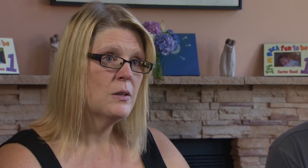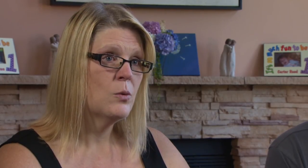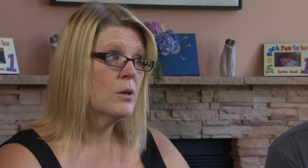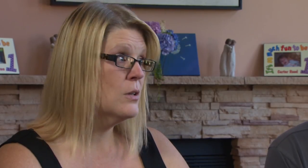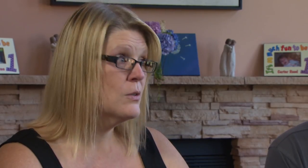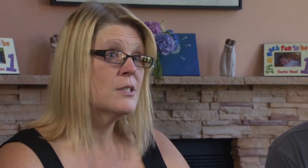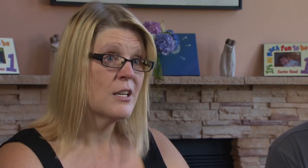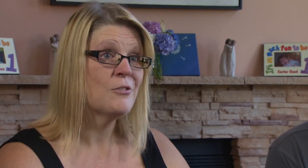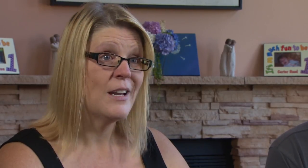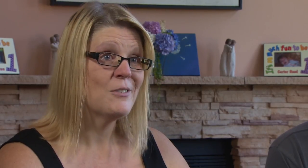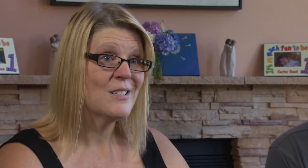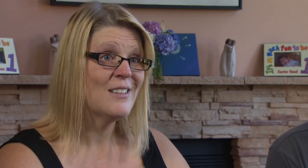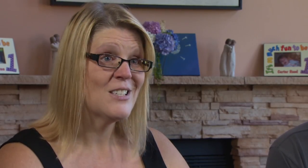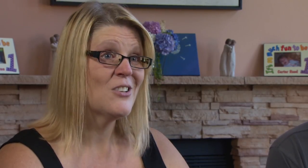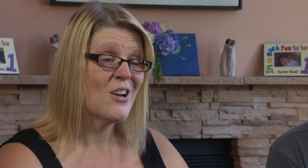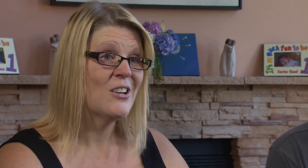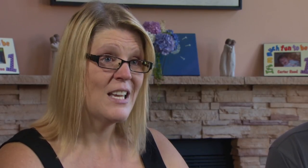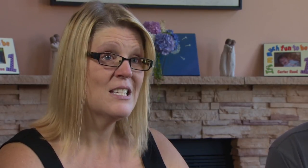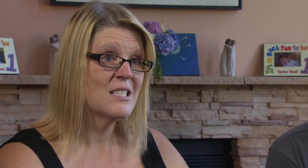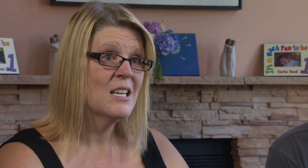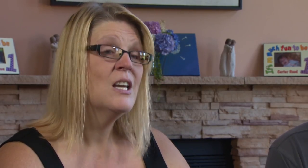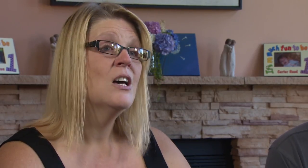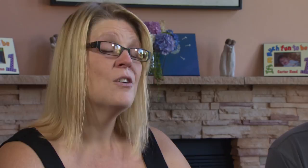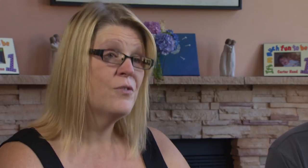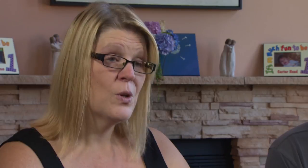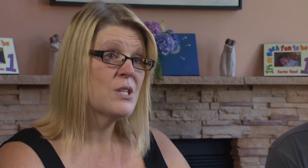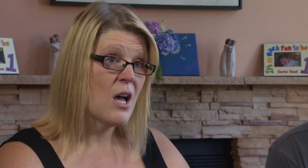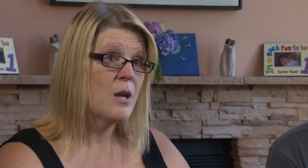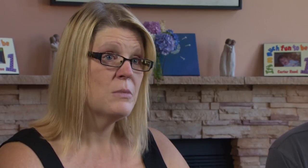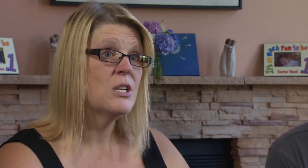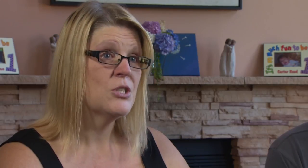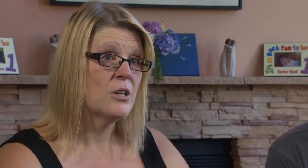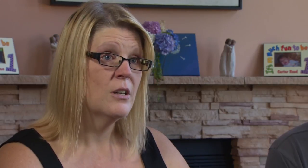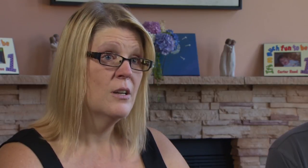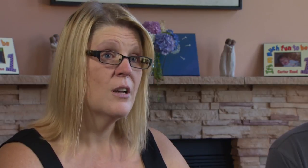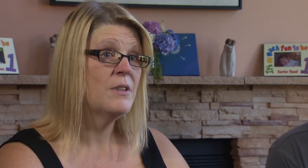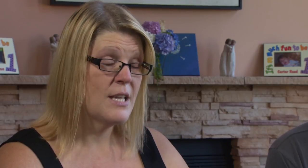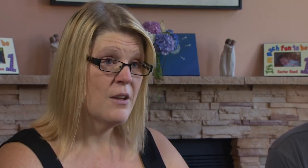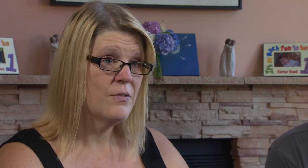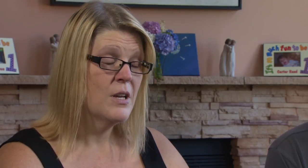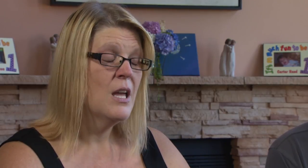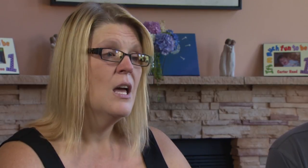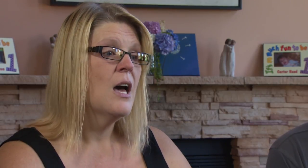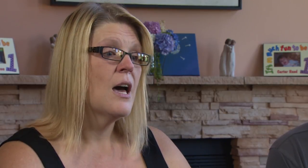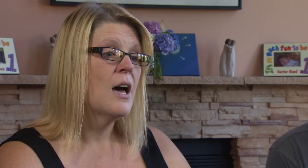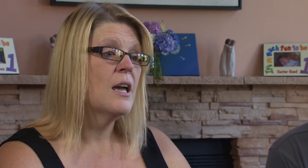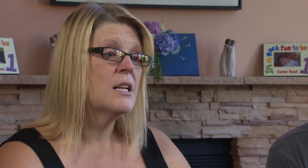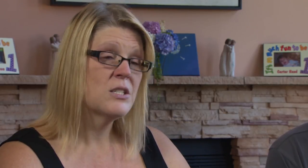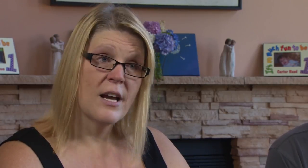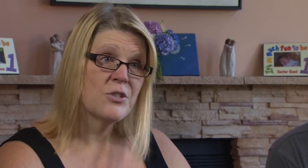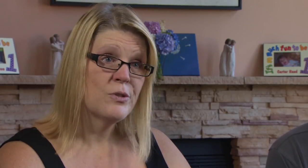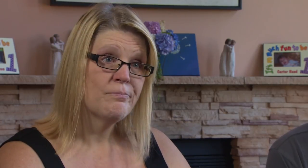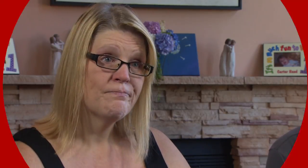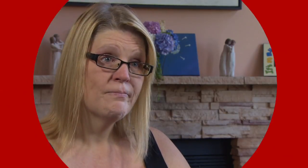We're sticking around until Carter gets a full-time teacher of the deaf in his classroom.